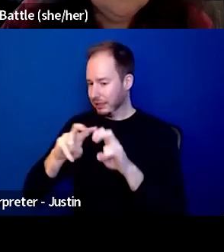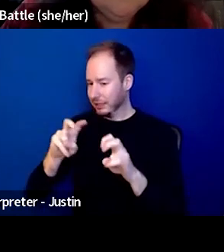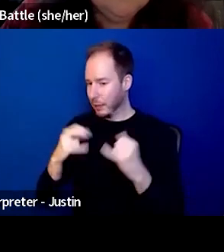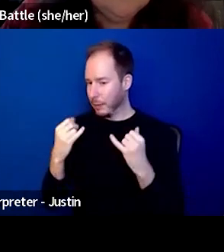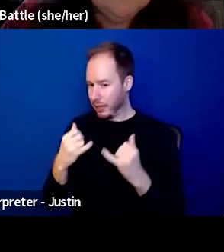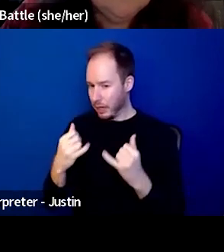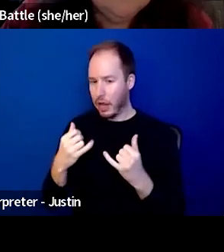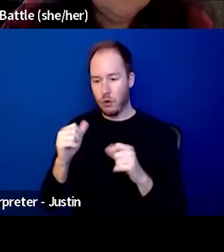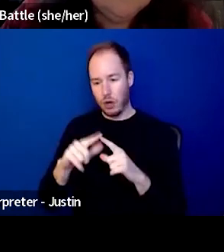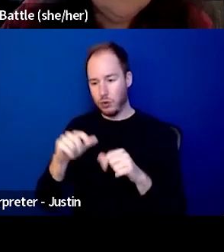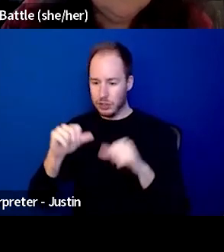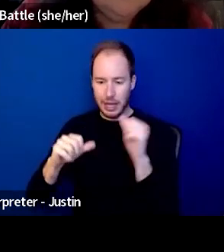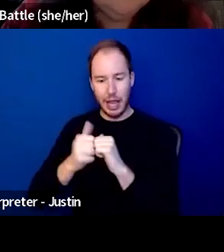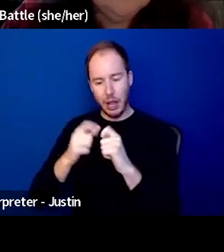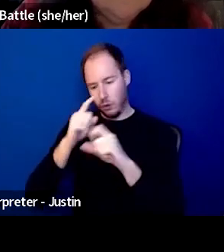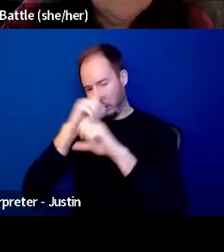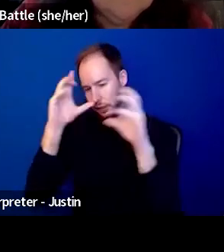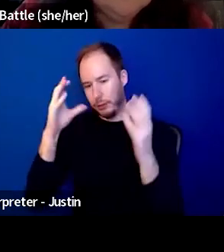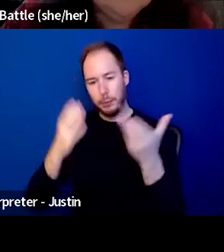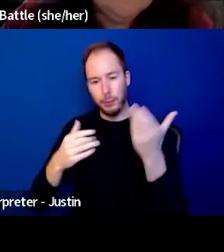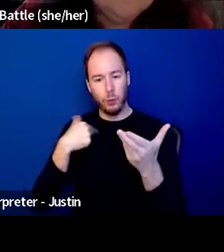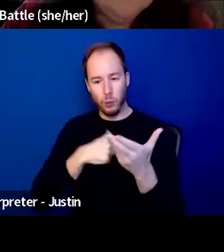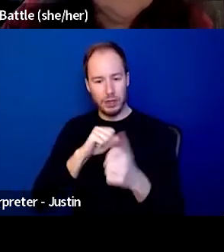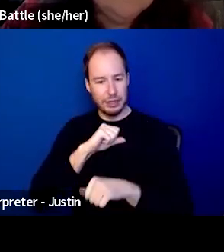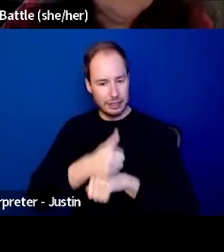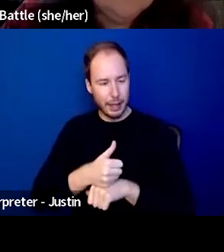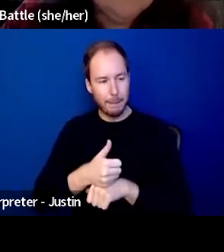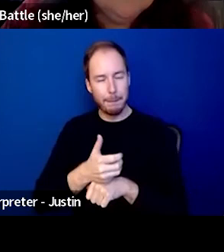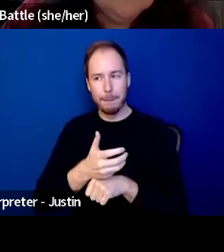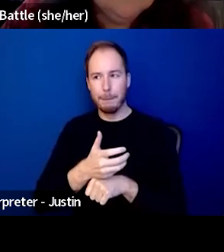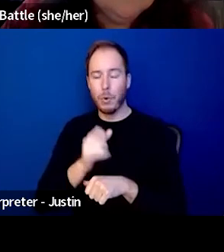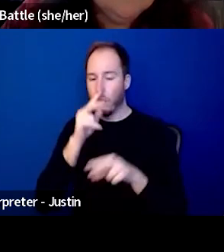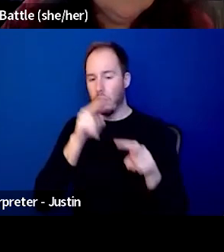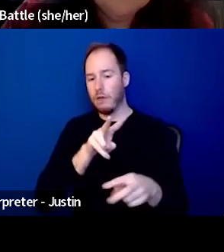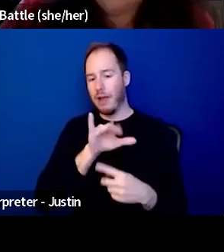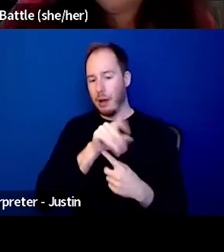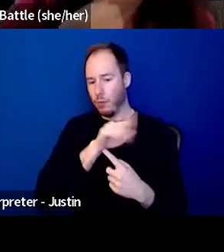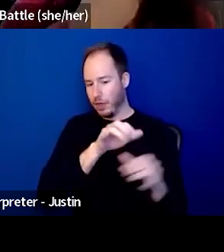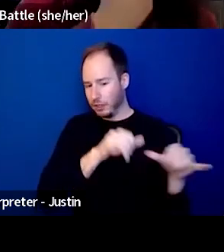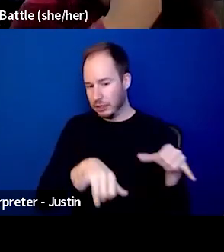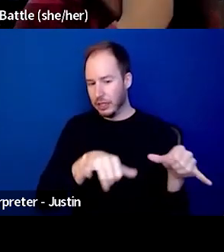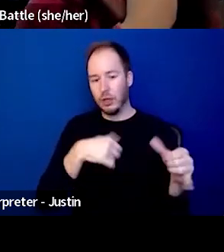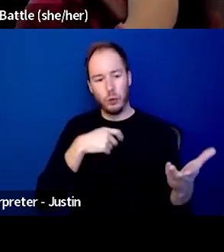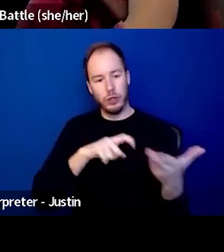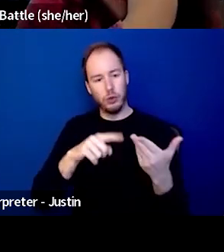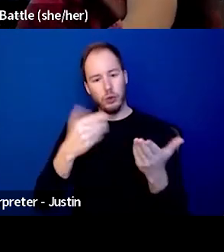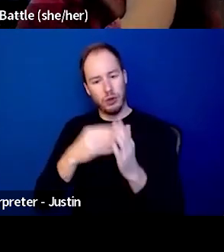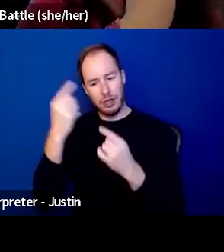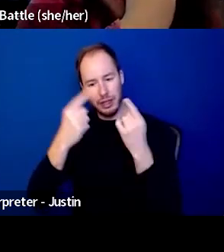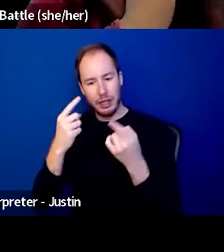and thinking, okay, perhaps looking at Vibrant standards, perhaps we need to rethink some things and be more creative.